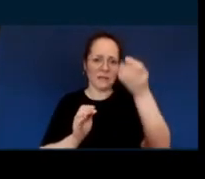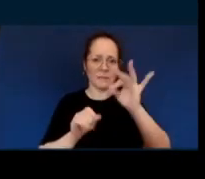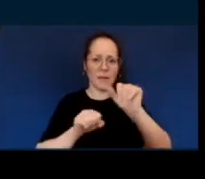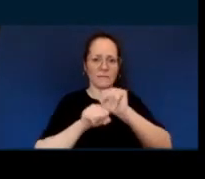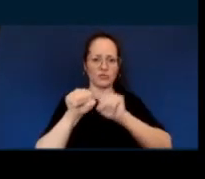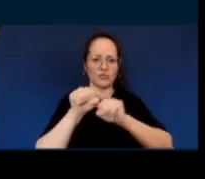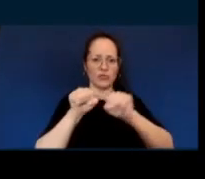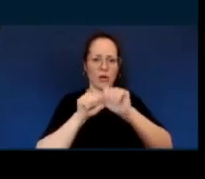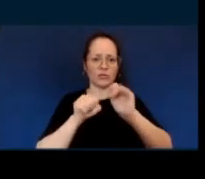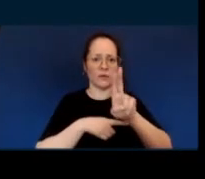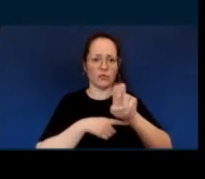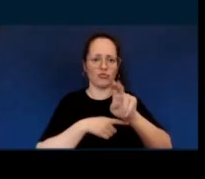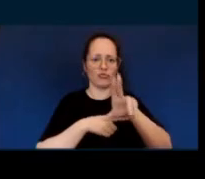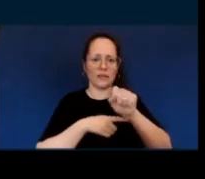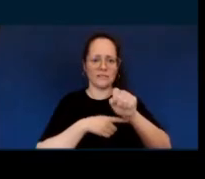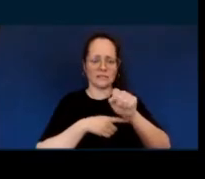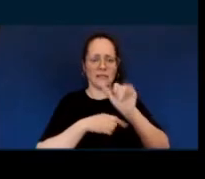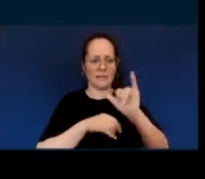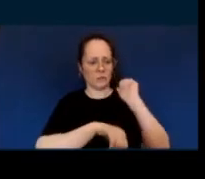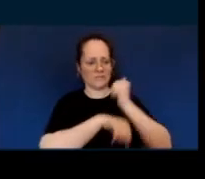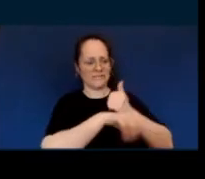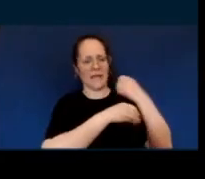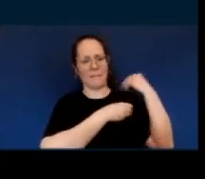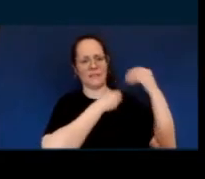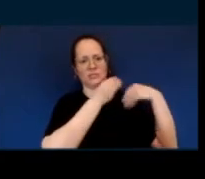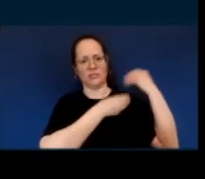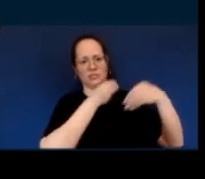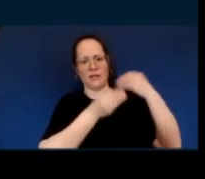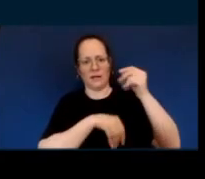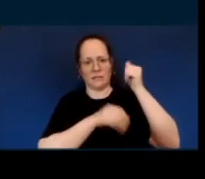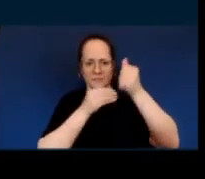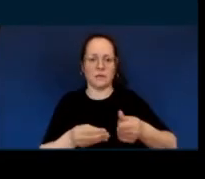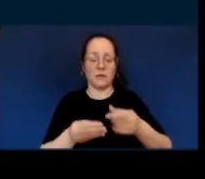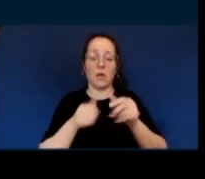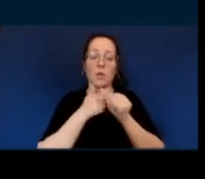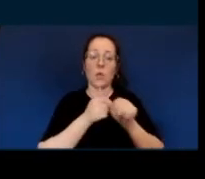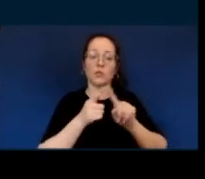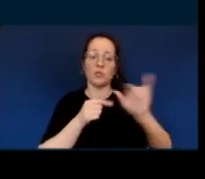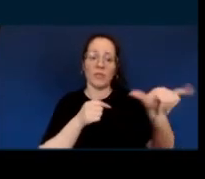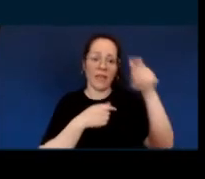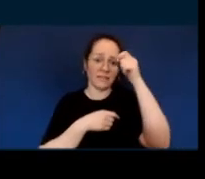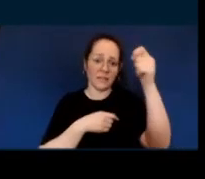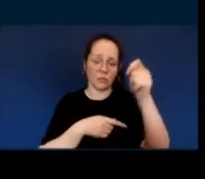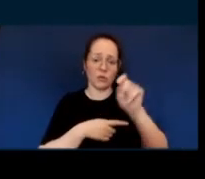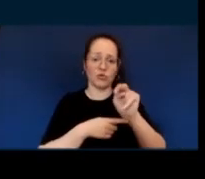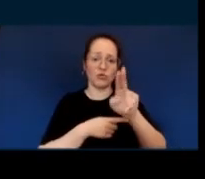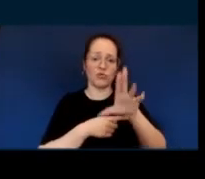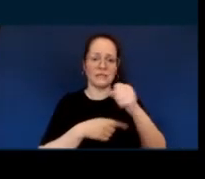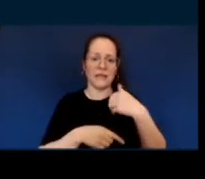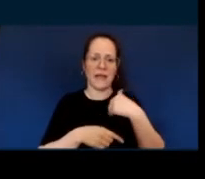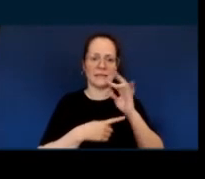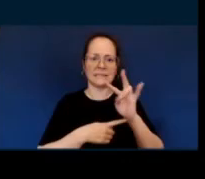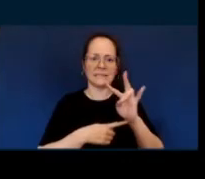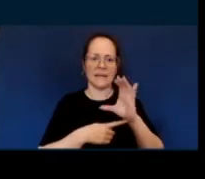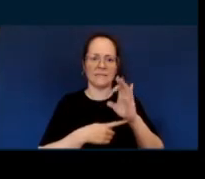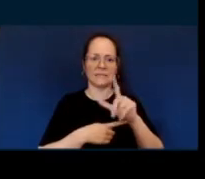IN ANCIENT TIMES AND PASSED DOWN TO THE RENAISSANCE, ACCORDING TO THIS, THE UTERROUS HAD 7 COMPARTMENTS TO ACCOMMODATE